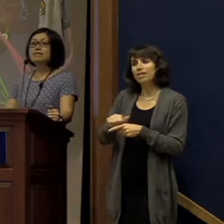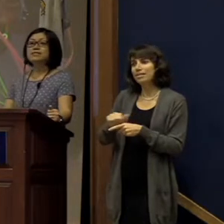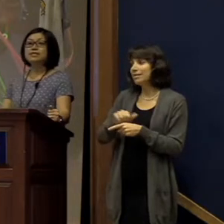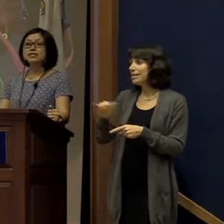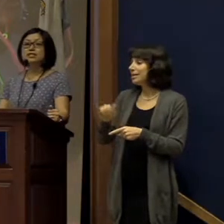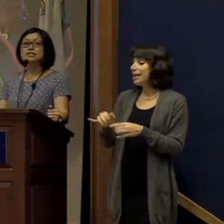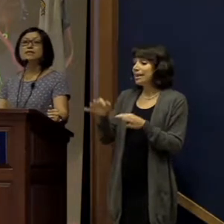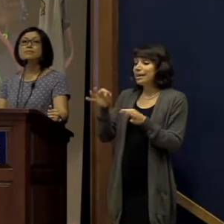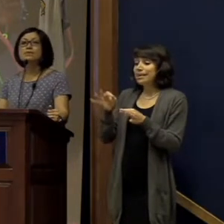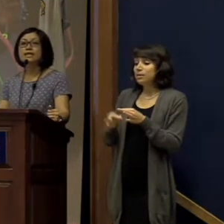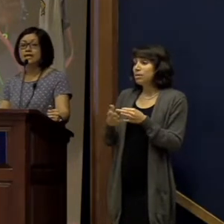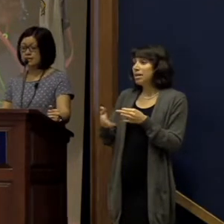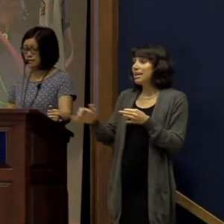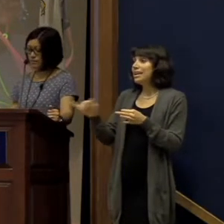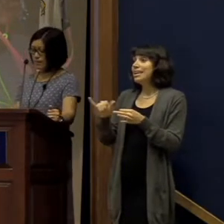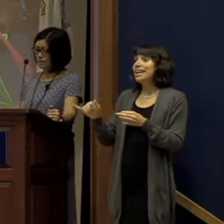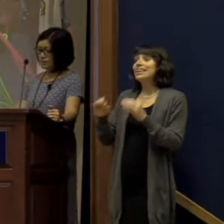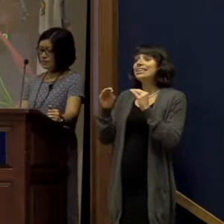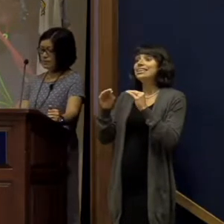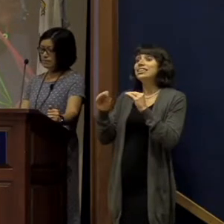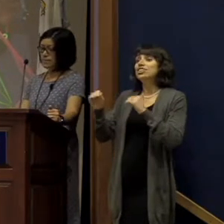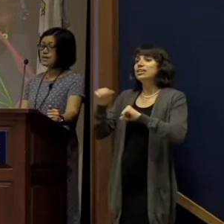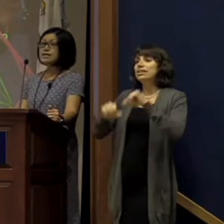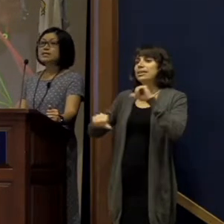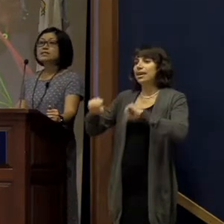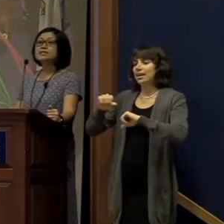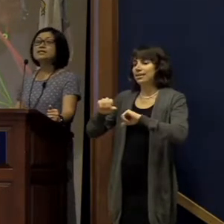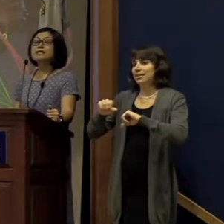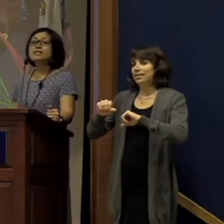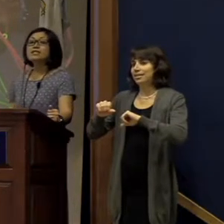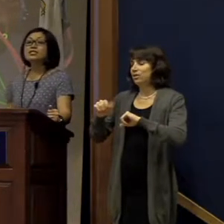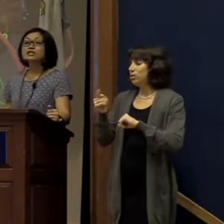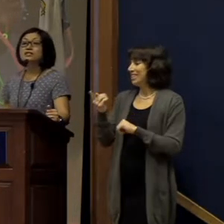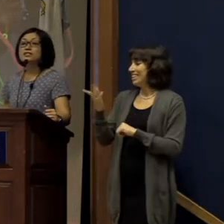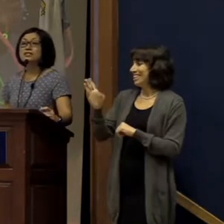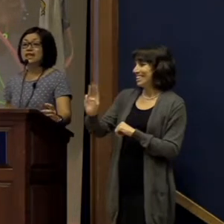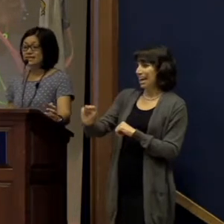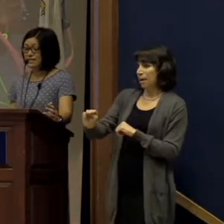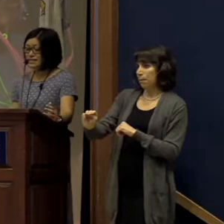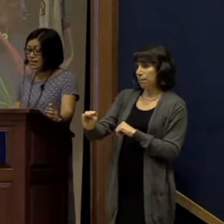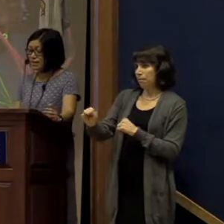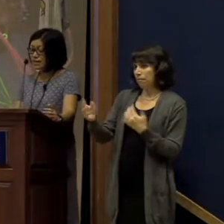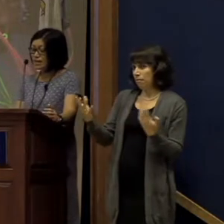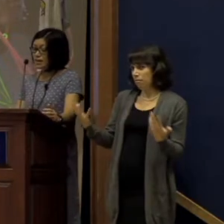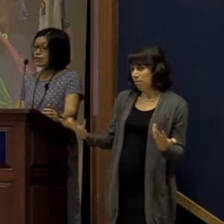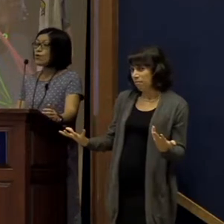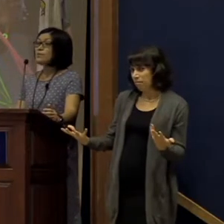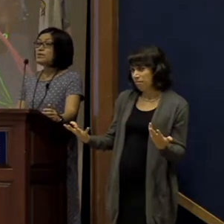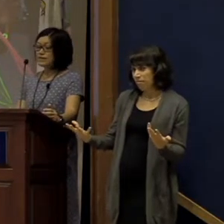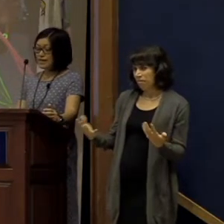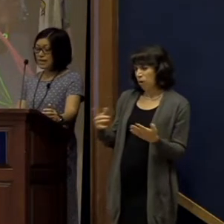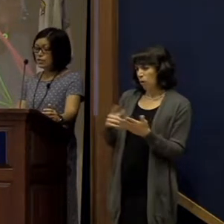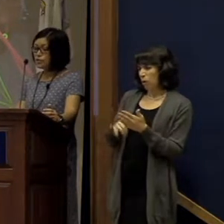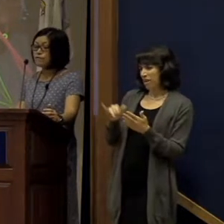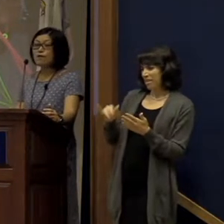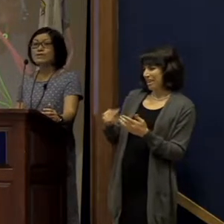manifestations communicate something about STEM Systemic injustices are systemic not because they are uniform in nature